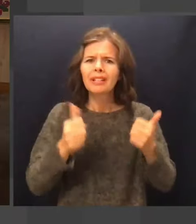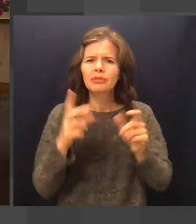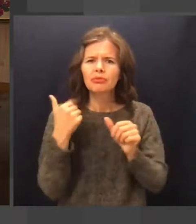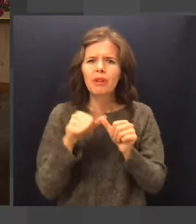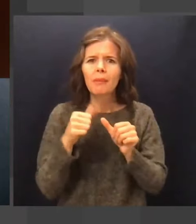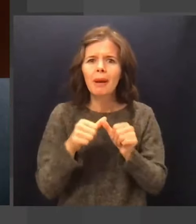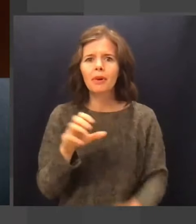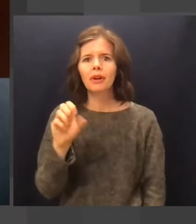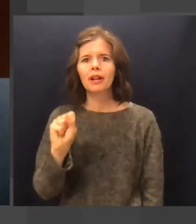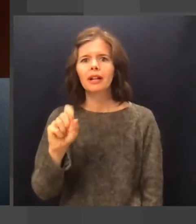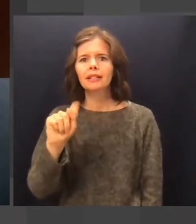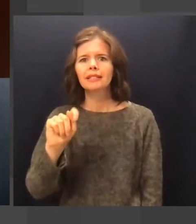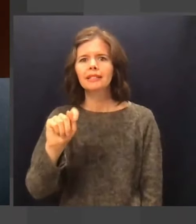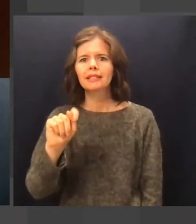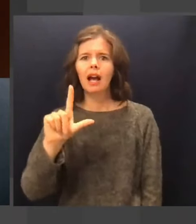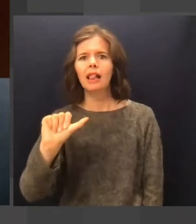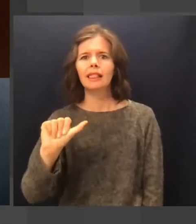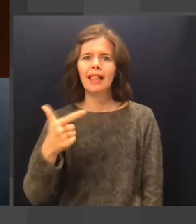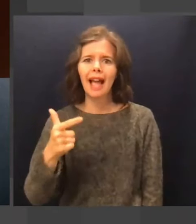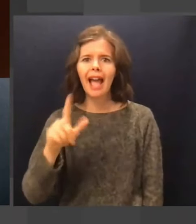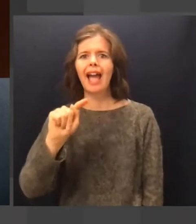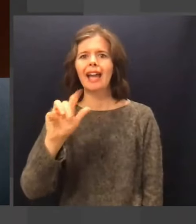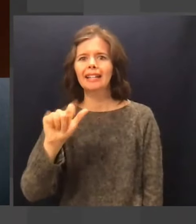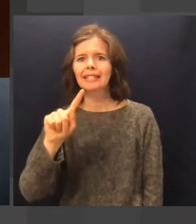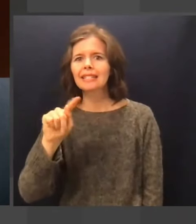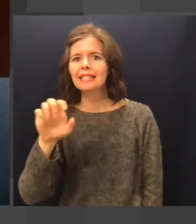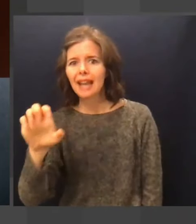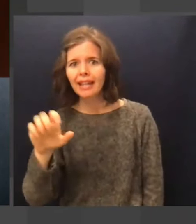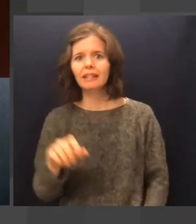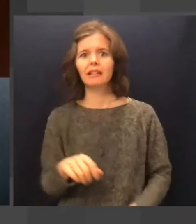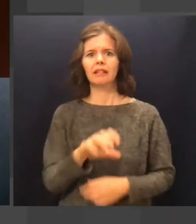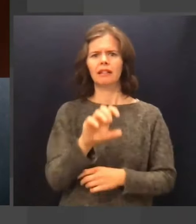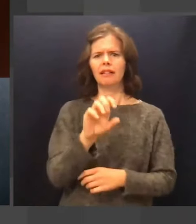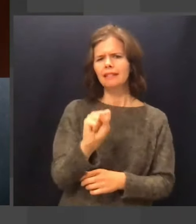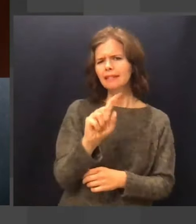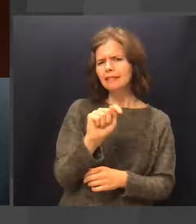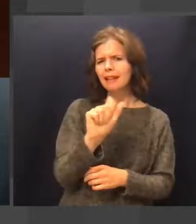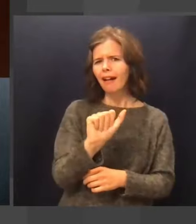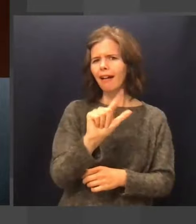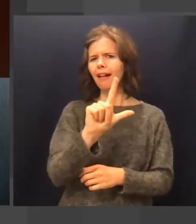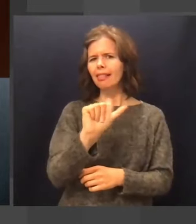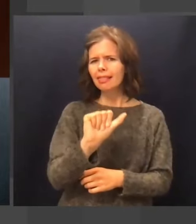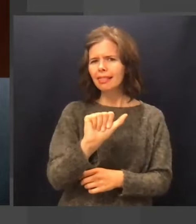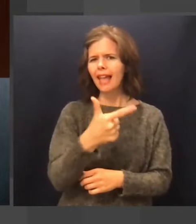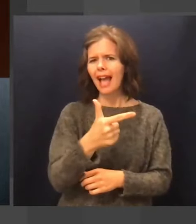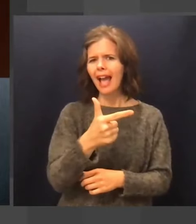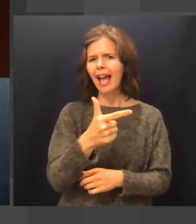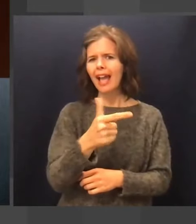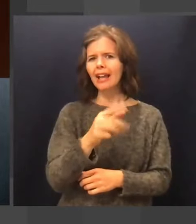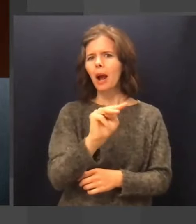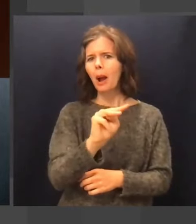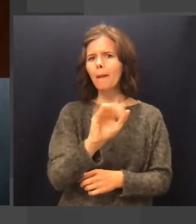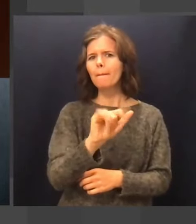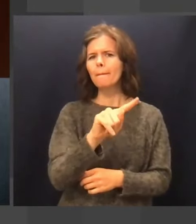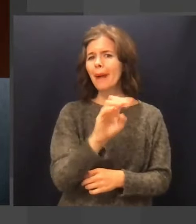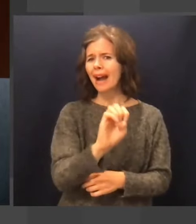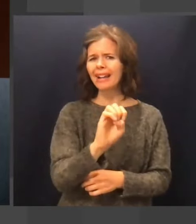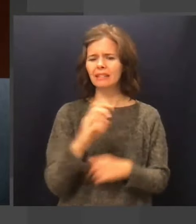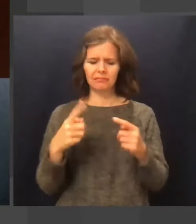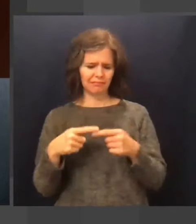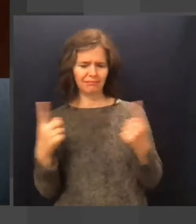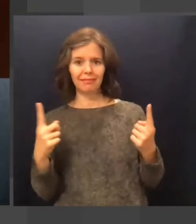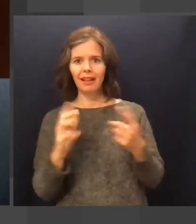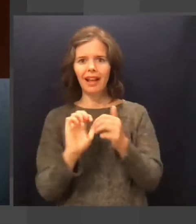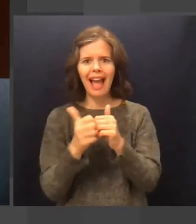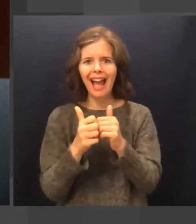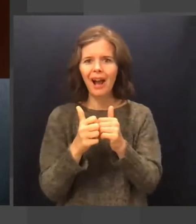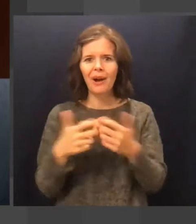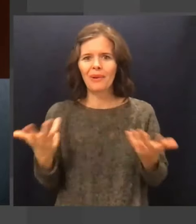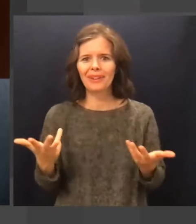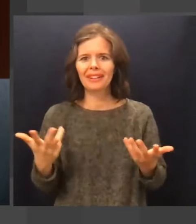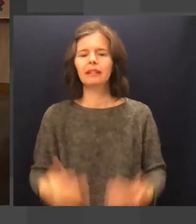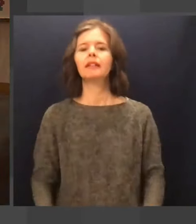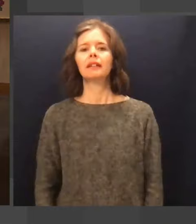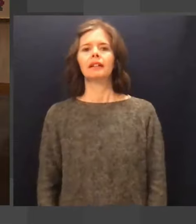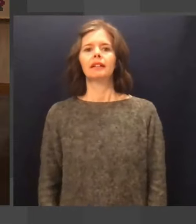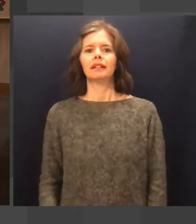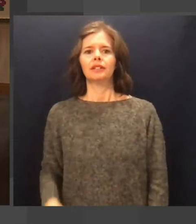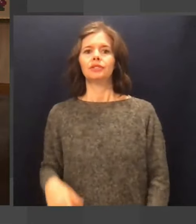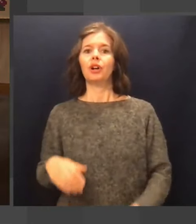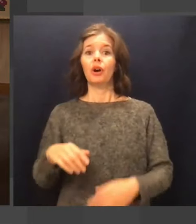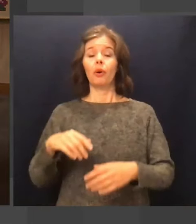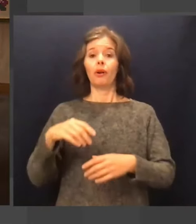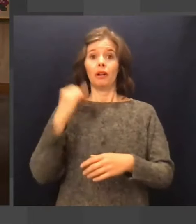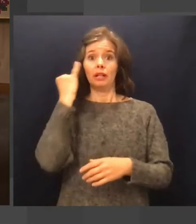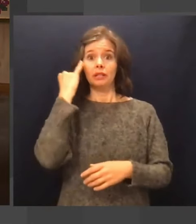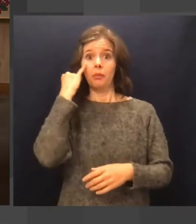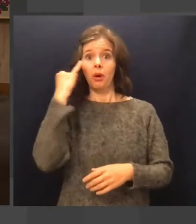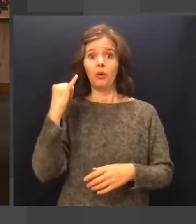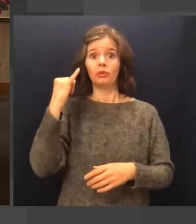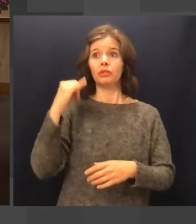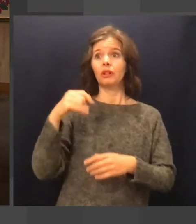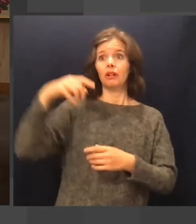HOW DO YOU REMEMBER WHICH IS